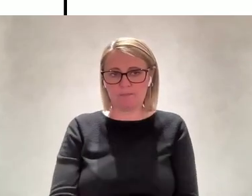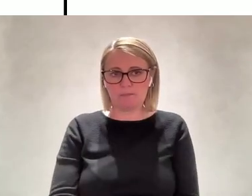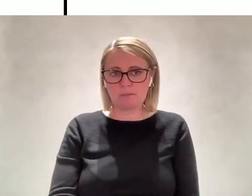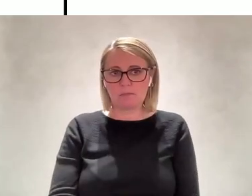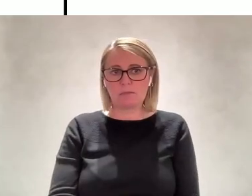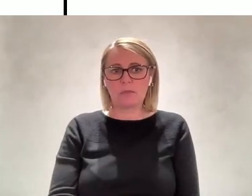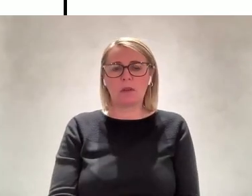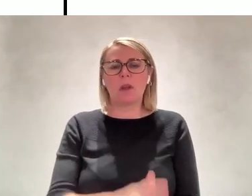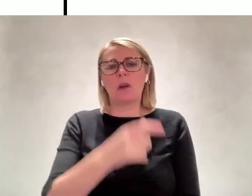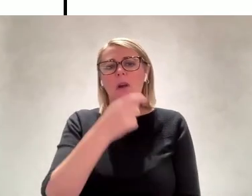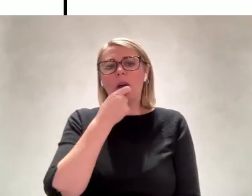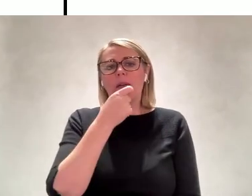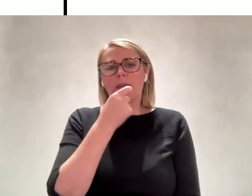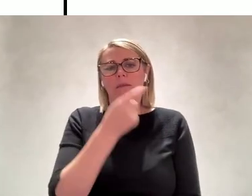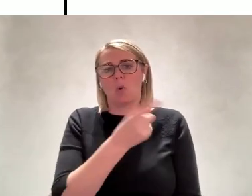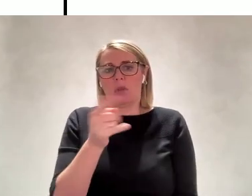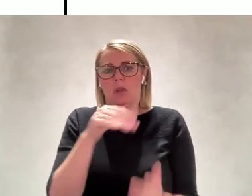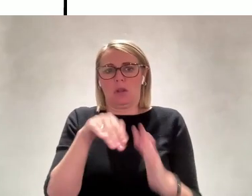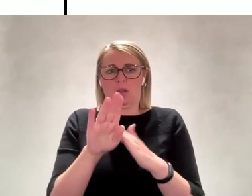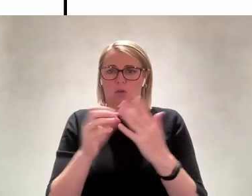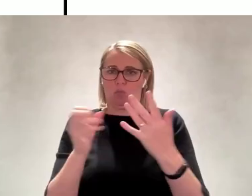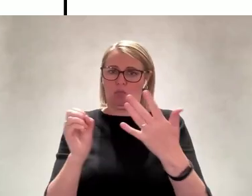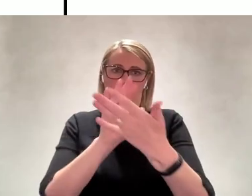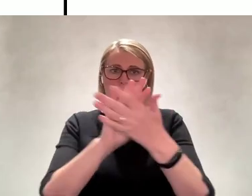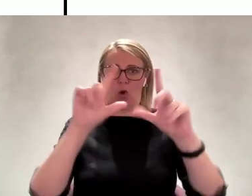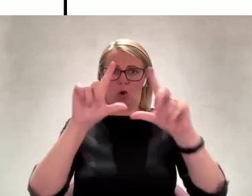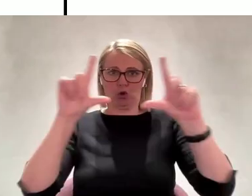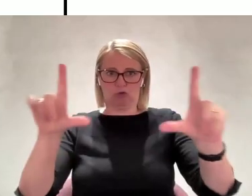A couple of these are up on screen.